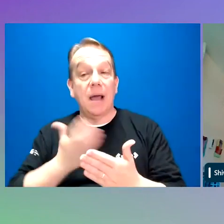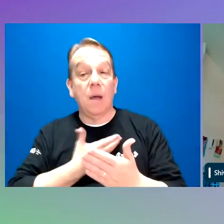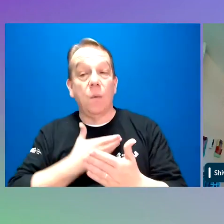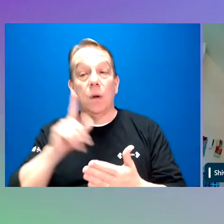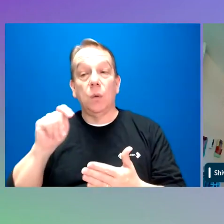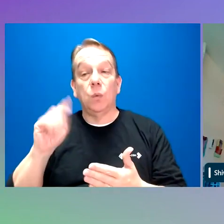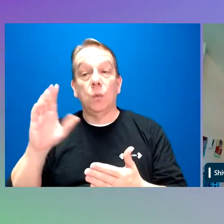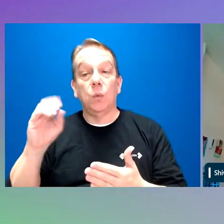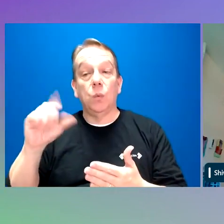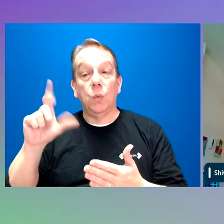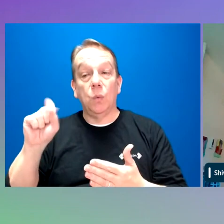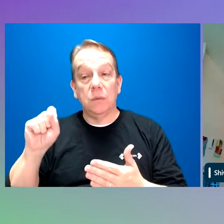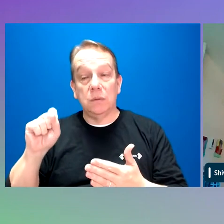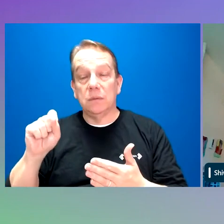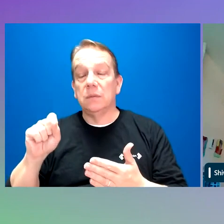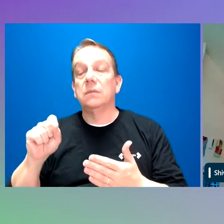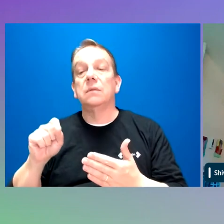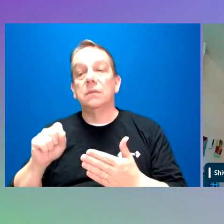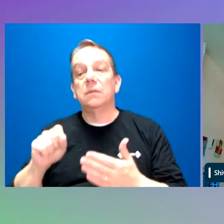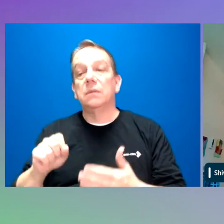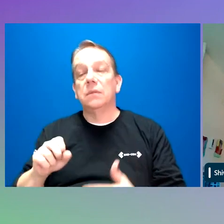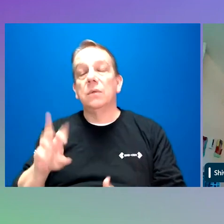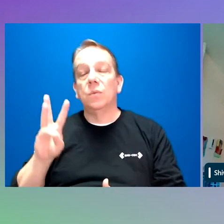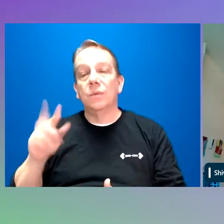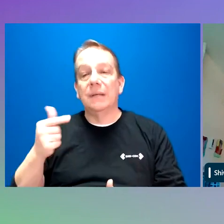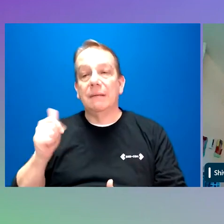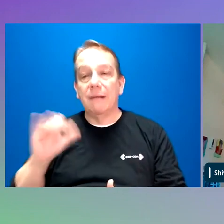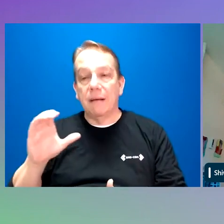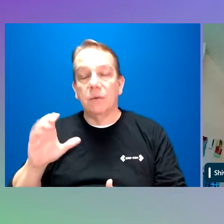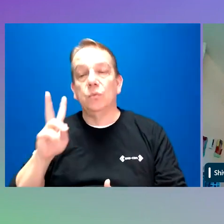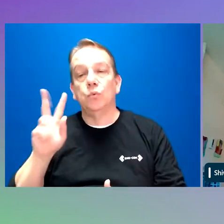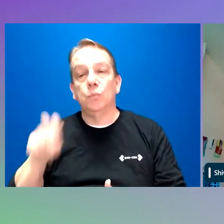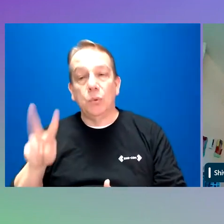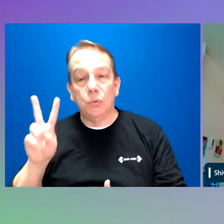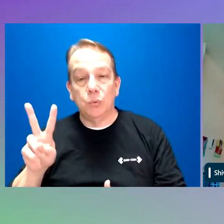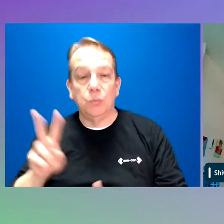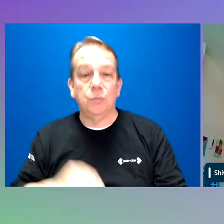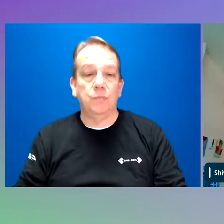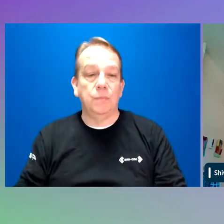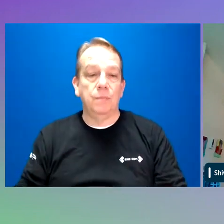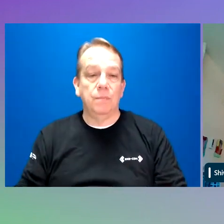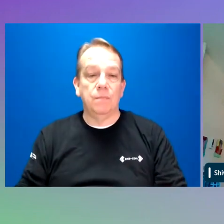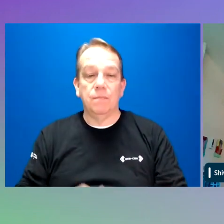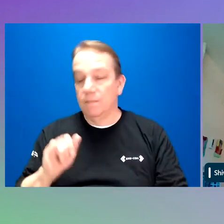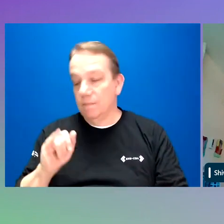wcaG 2.2 at this point. And so,